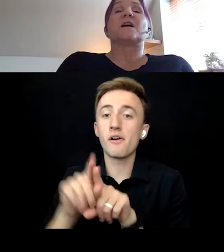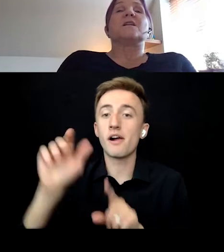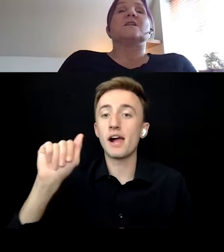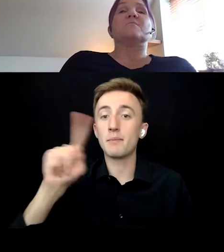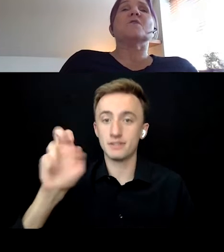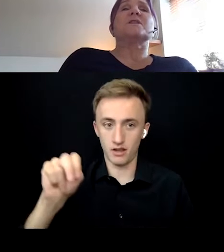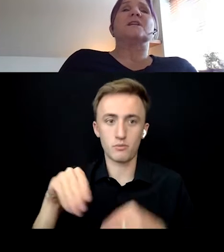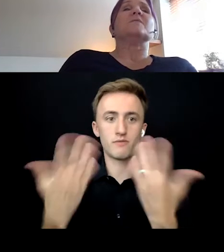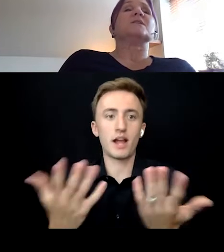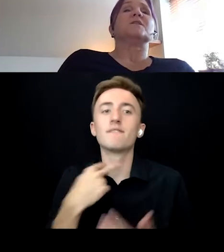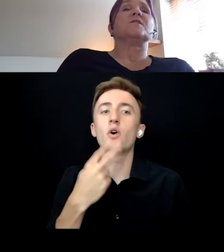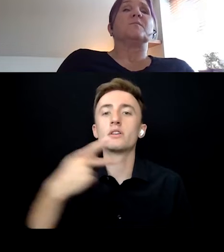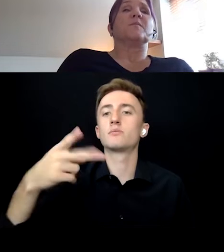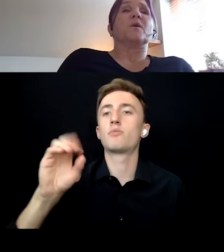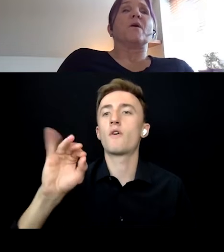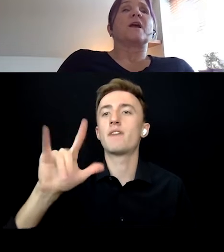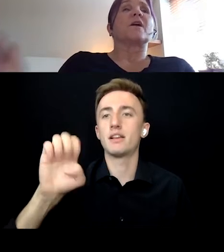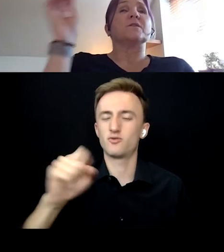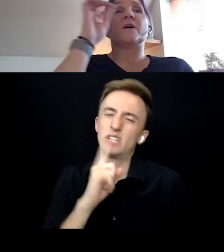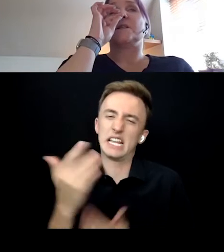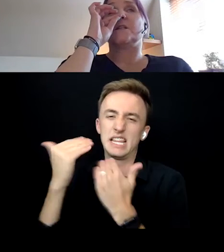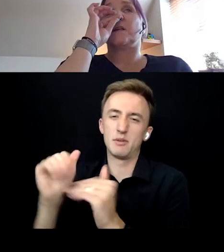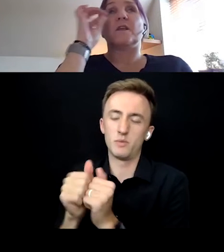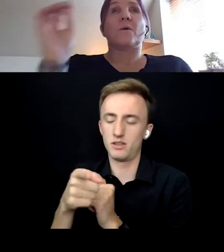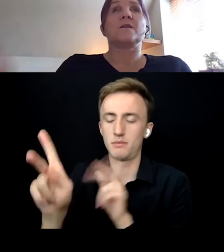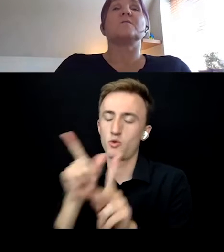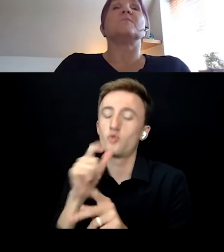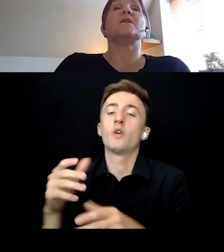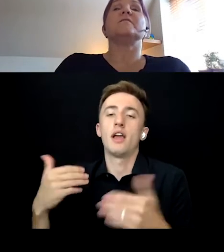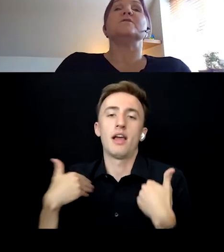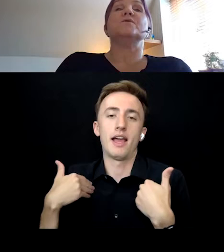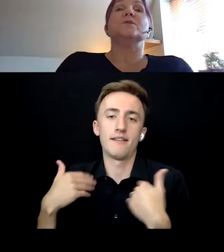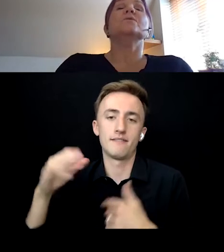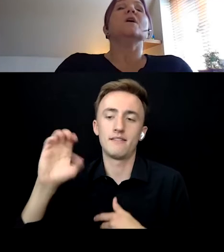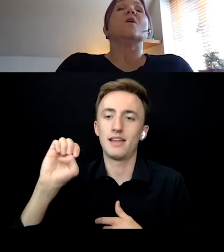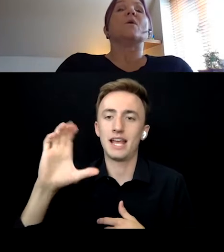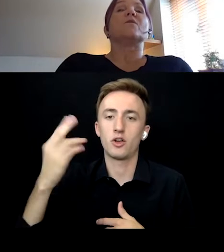Sadly these are mostly limited to people who own echo devices in the U.S., but if you do, one of